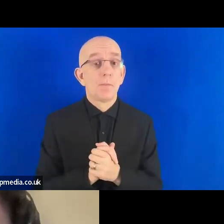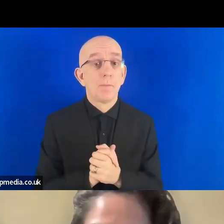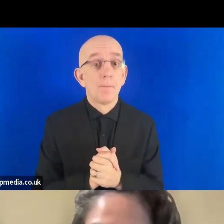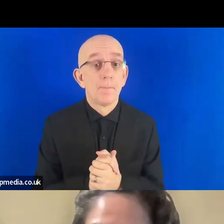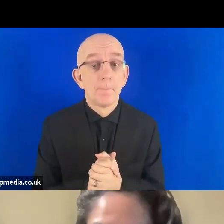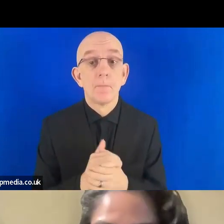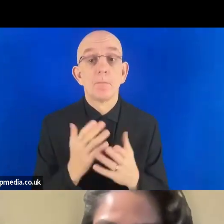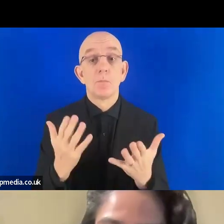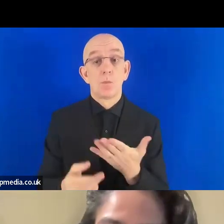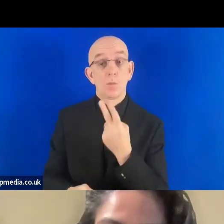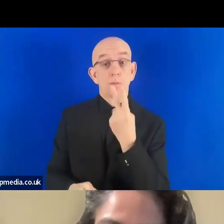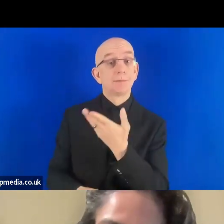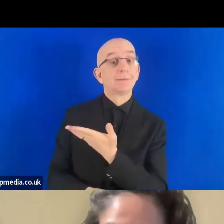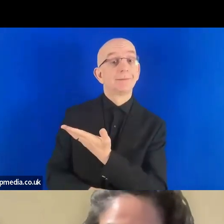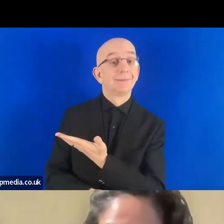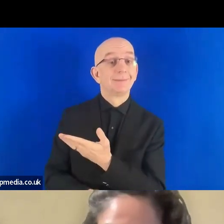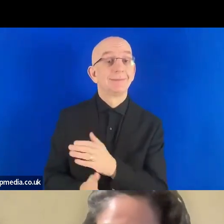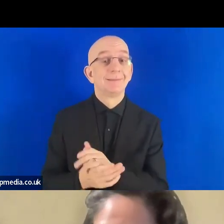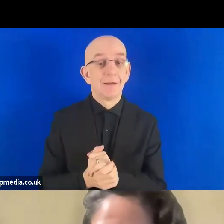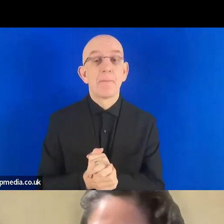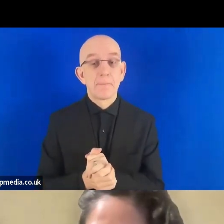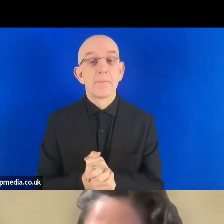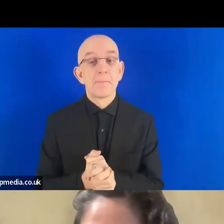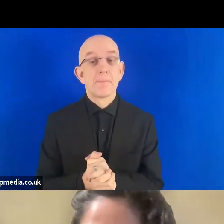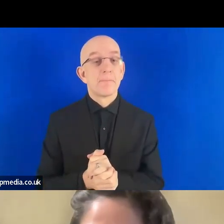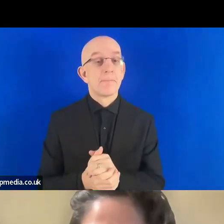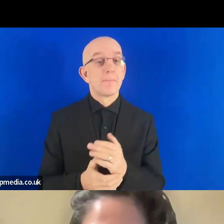So first things first is that, I think a majority of us